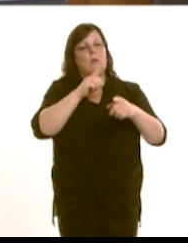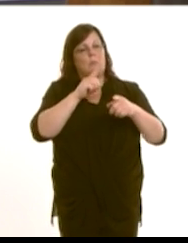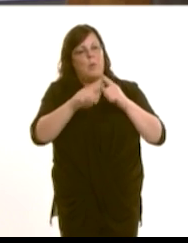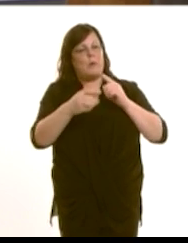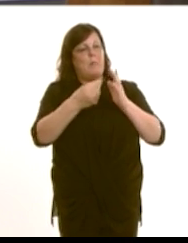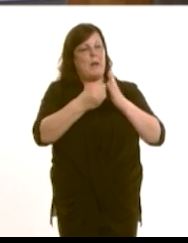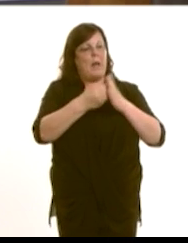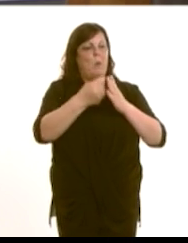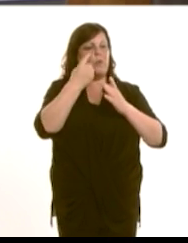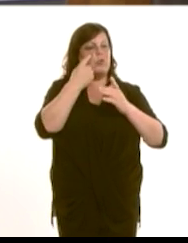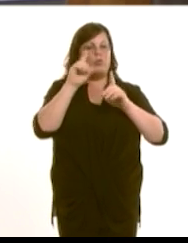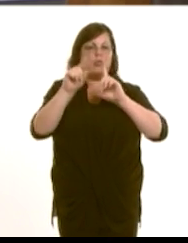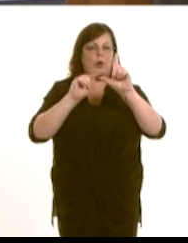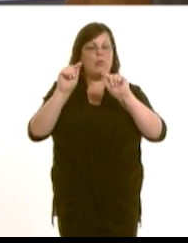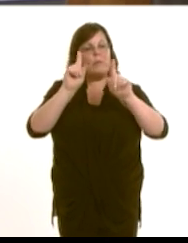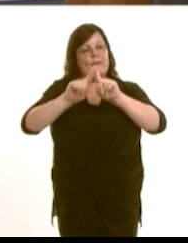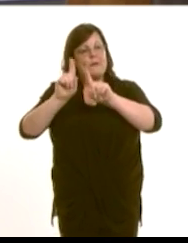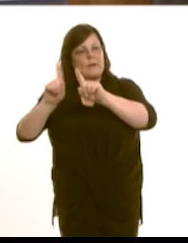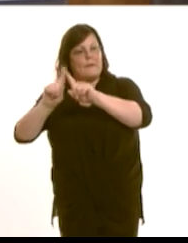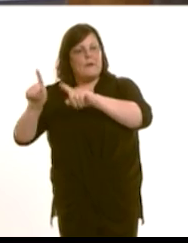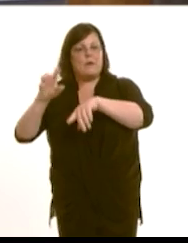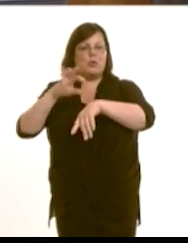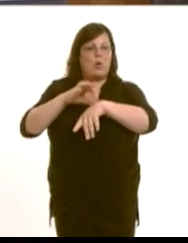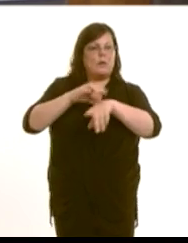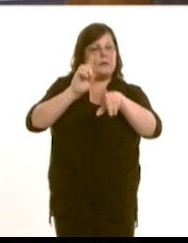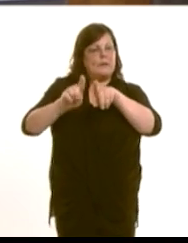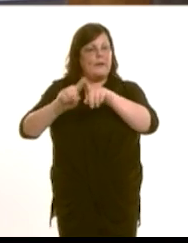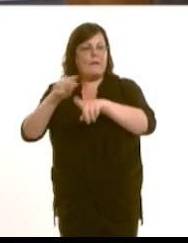the creation of 300 posts in a range of primary care roles.